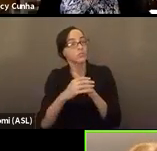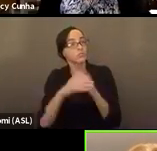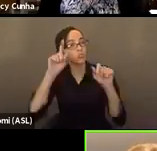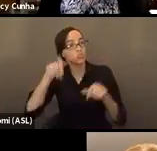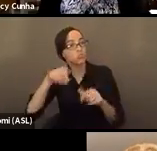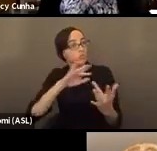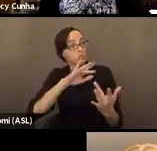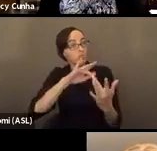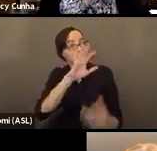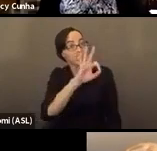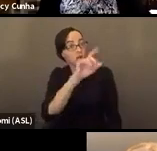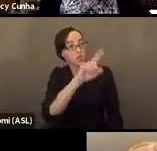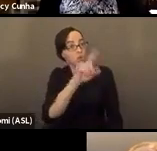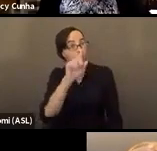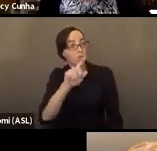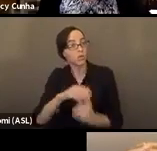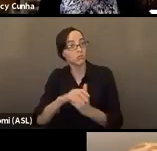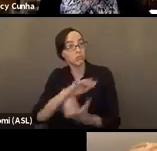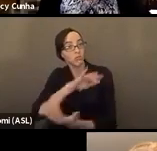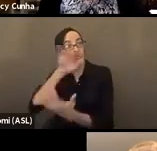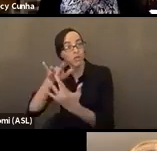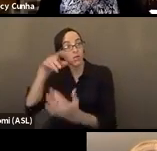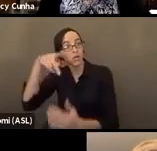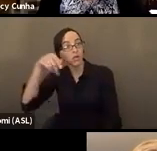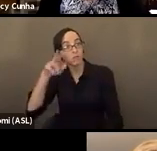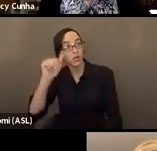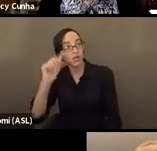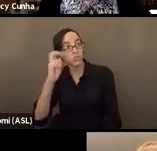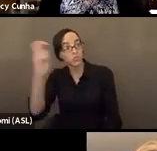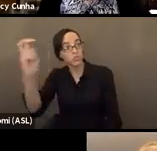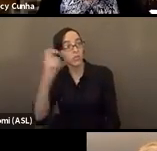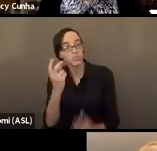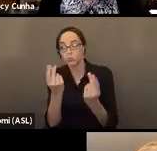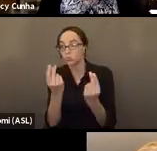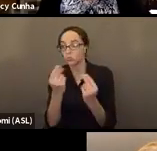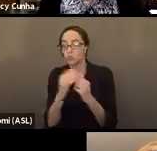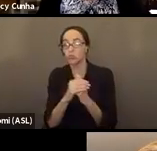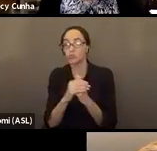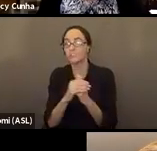um well it's been different every time so the the glass fire they were we were recommending